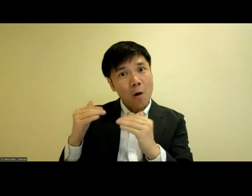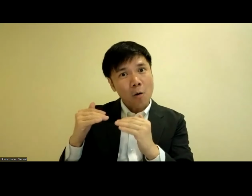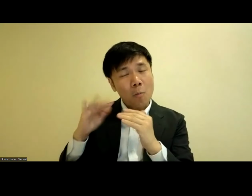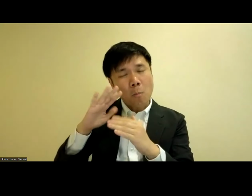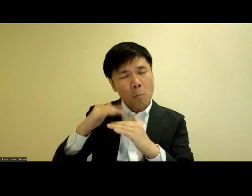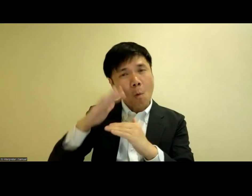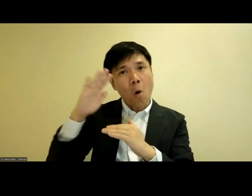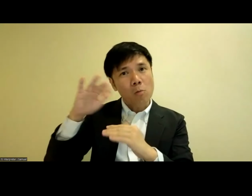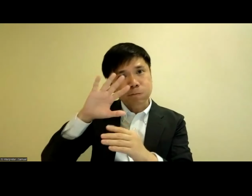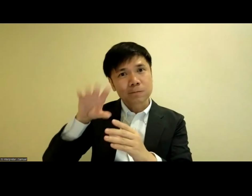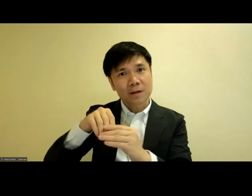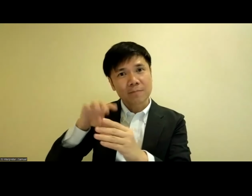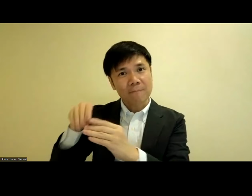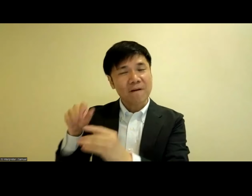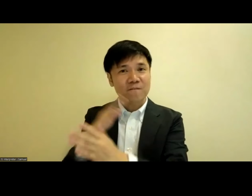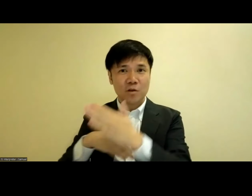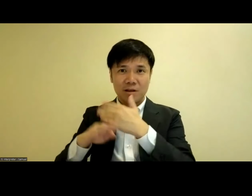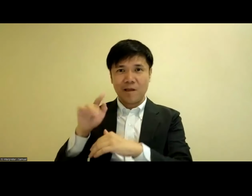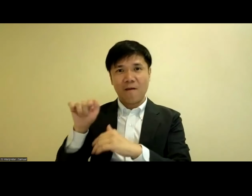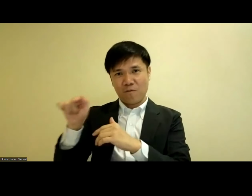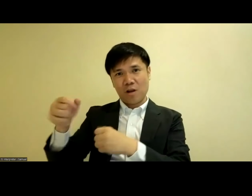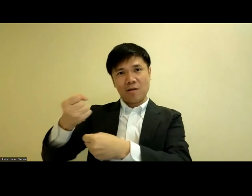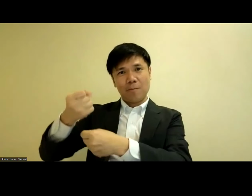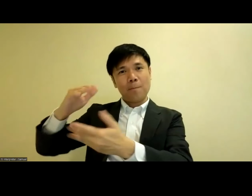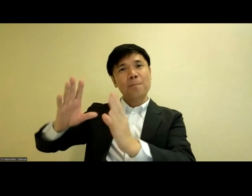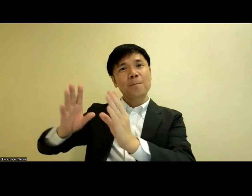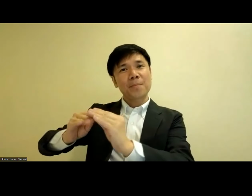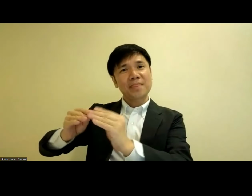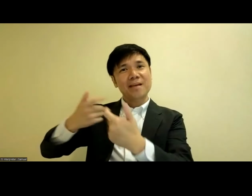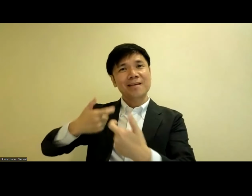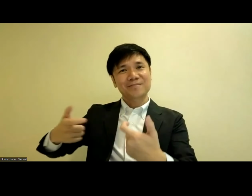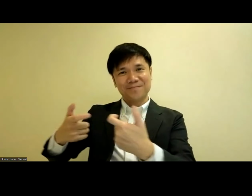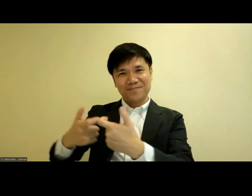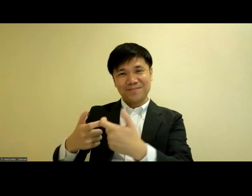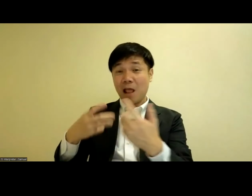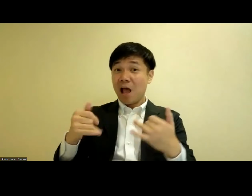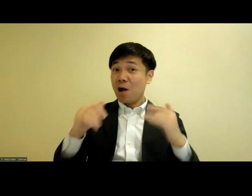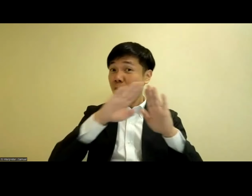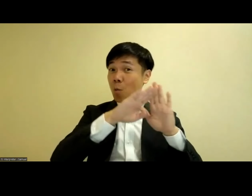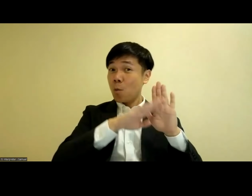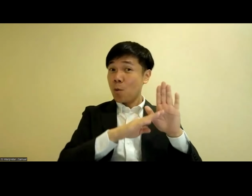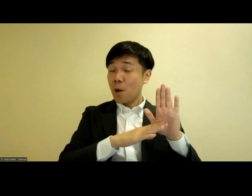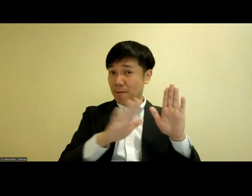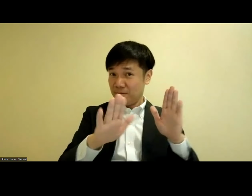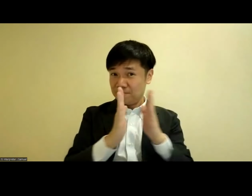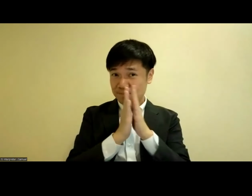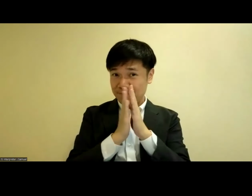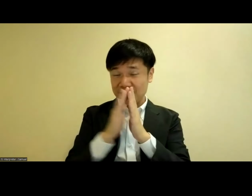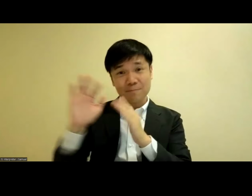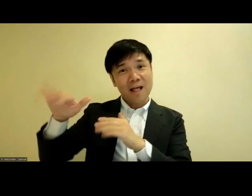the pledges. So, before going to the Agenda, I want to request my colleague, Aleksandra, to give